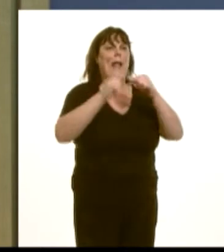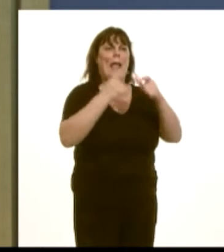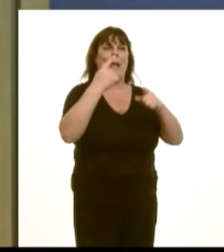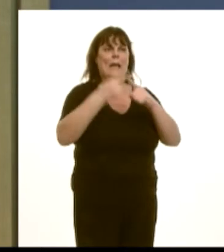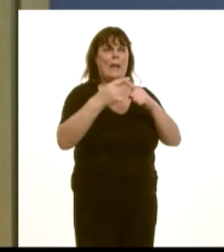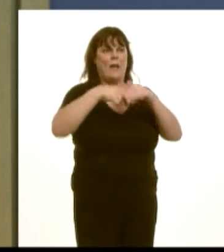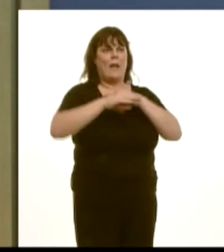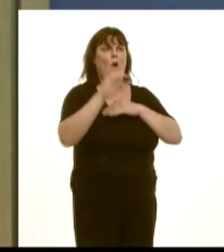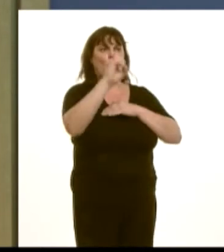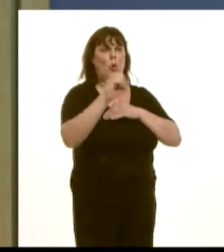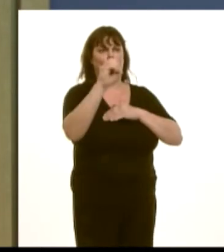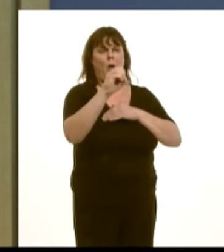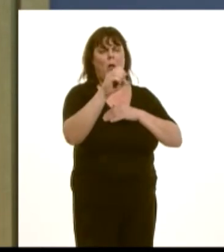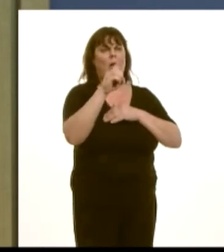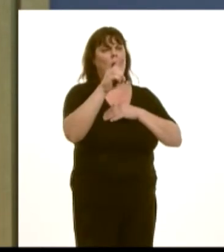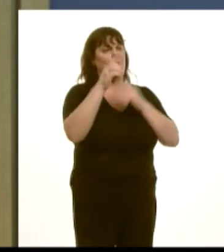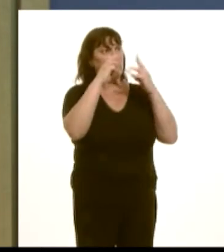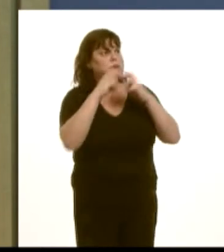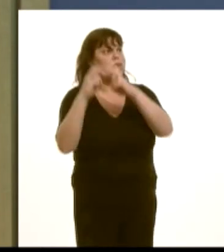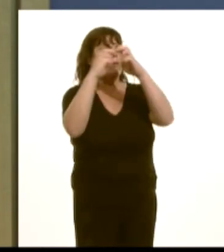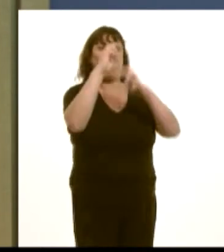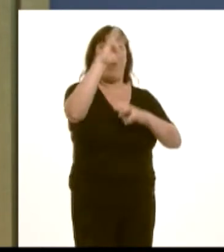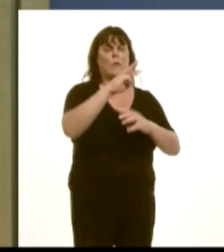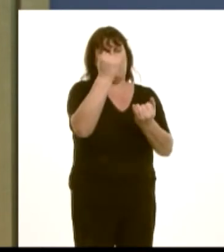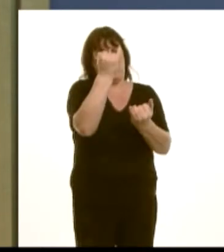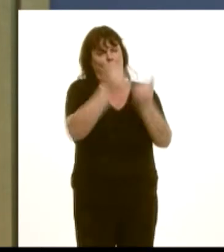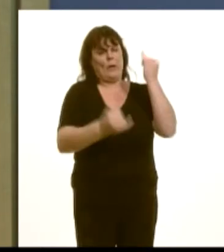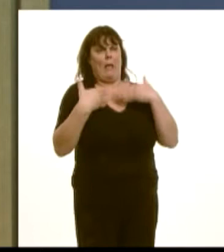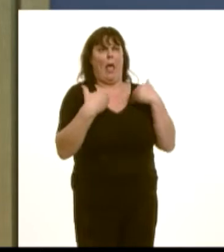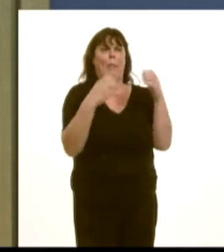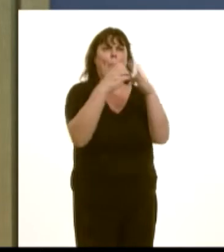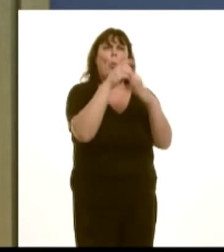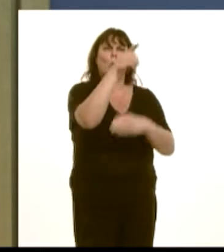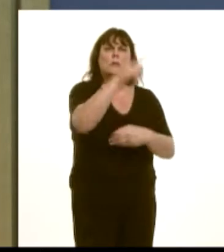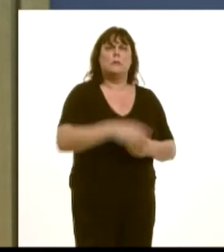It was the worst performing health board in that respect in Wales. What action is your